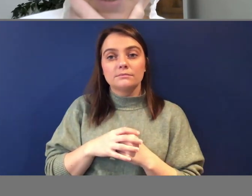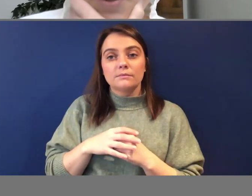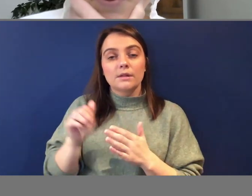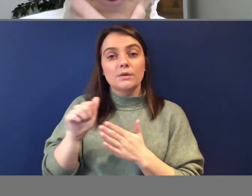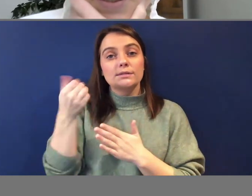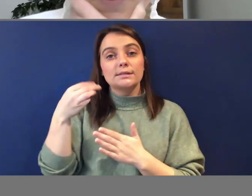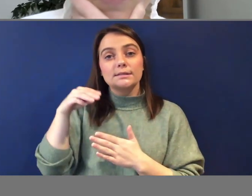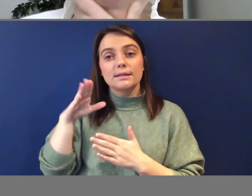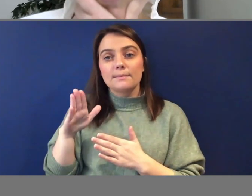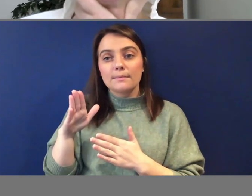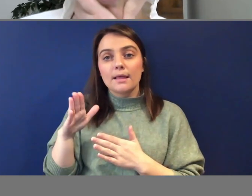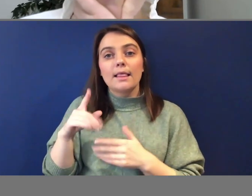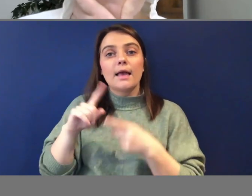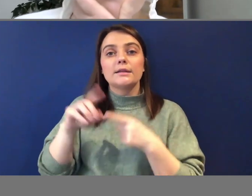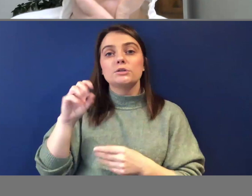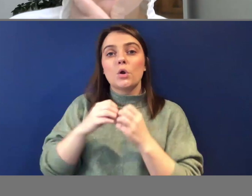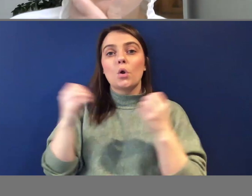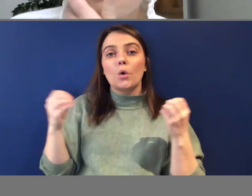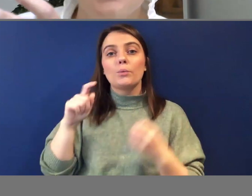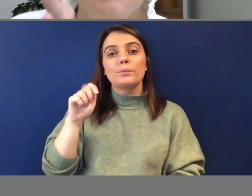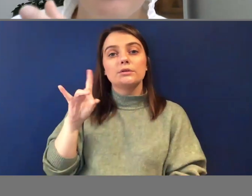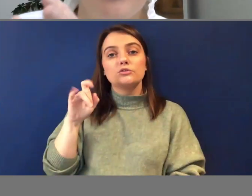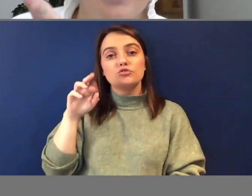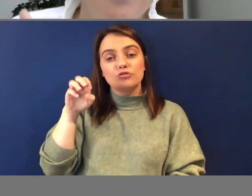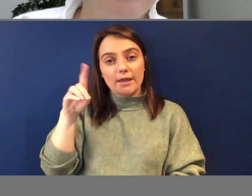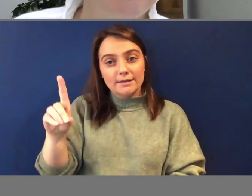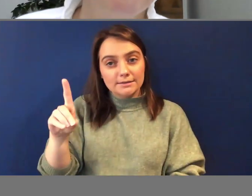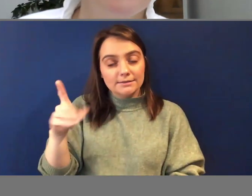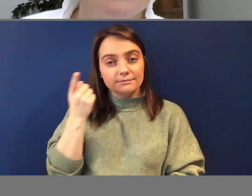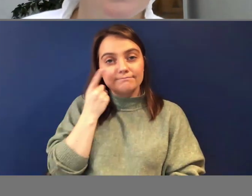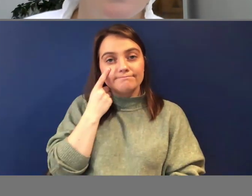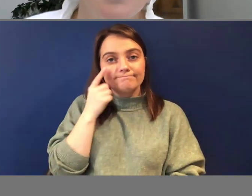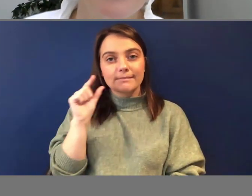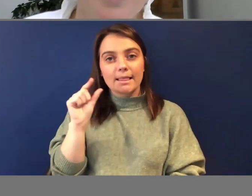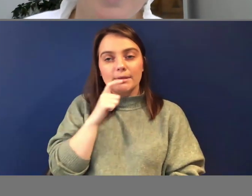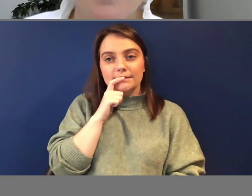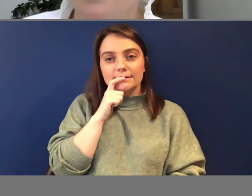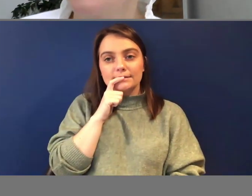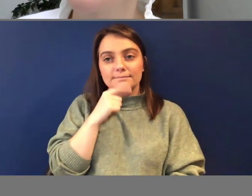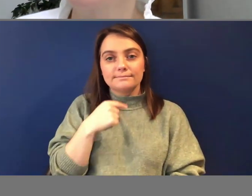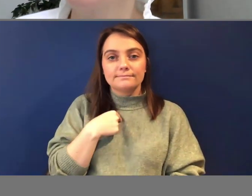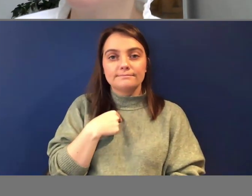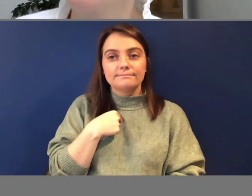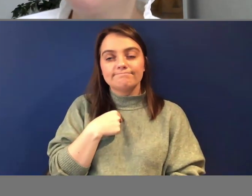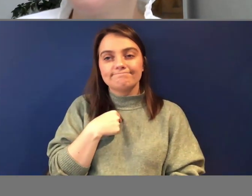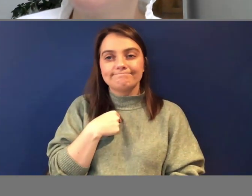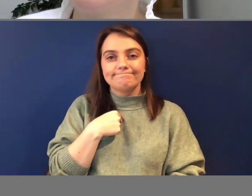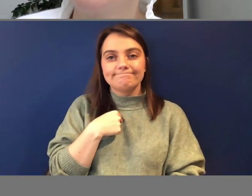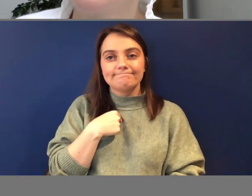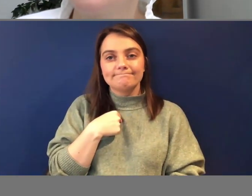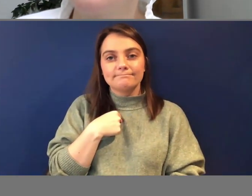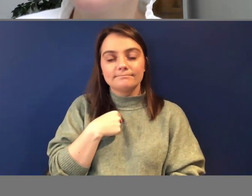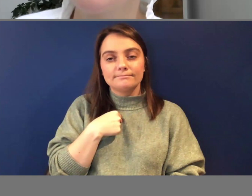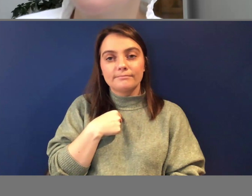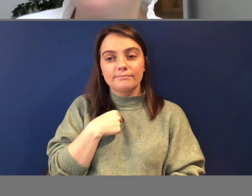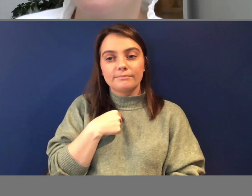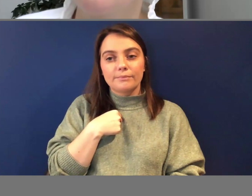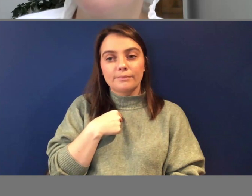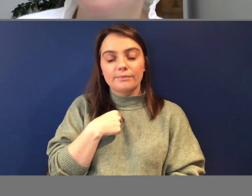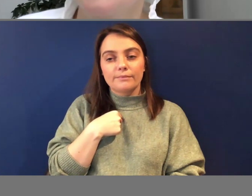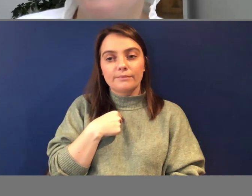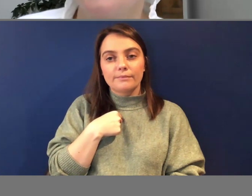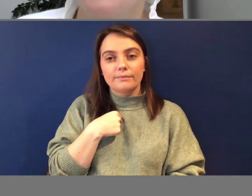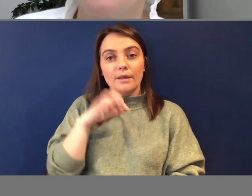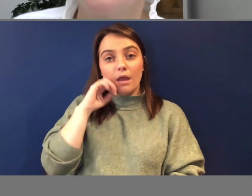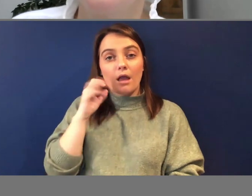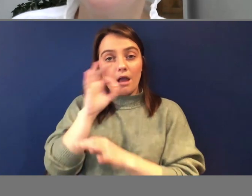sale at an open tread so there's a little bit of I find you know and we I think as an architect